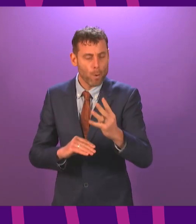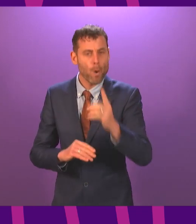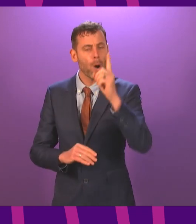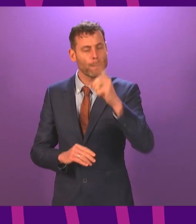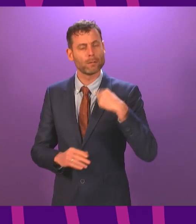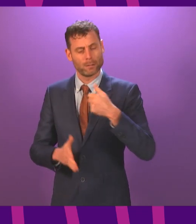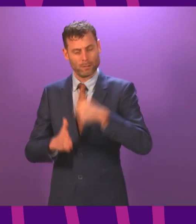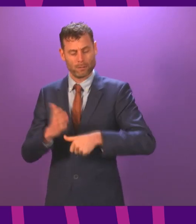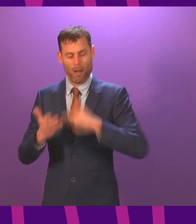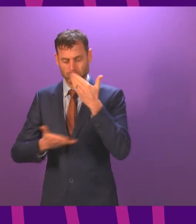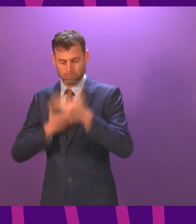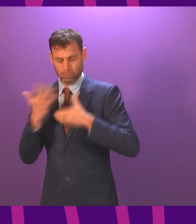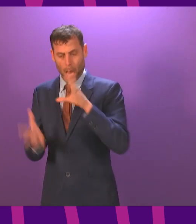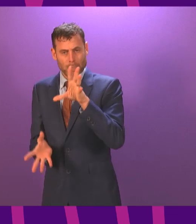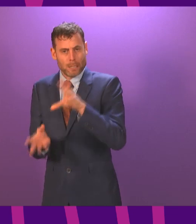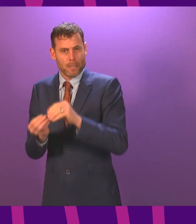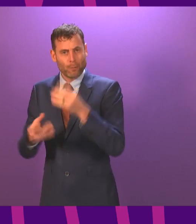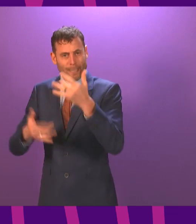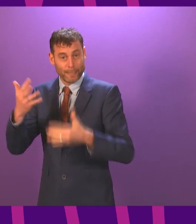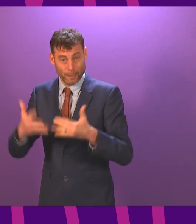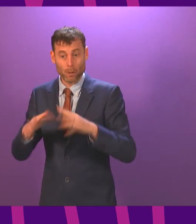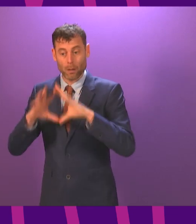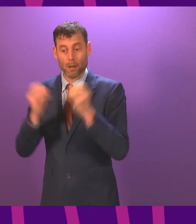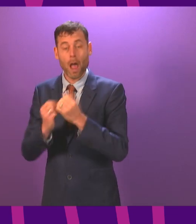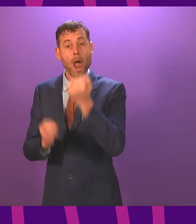start with a brief summary of the statistics.